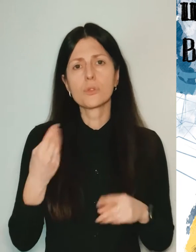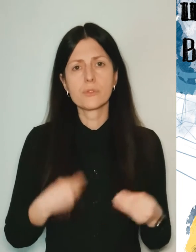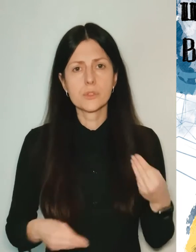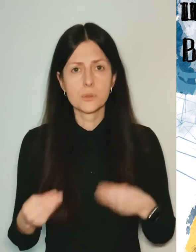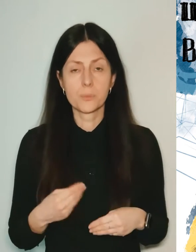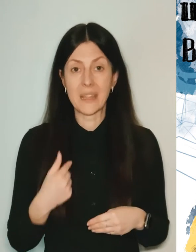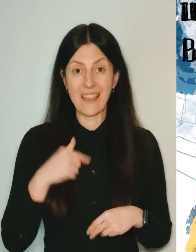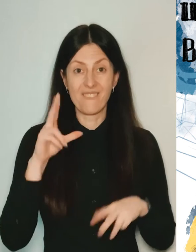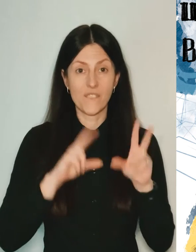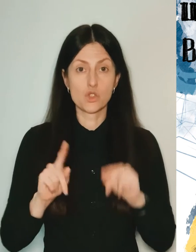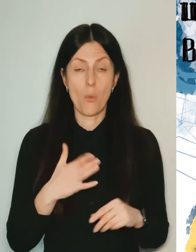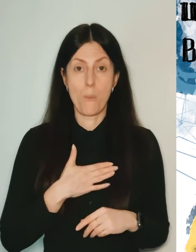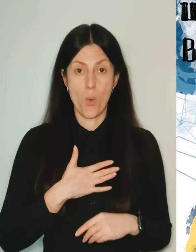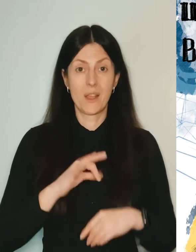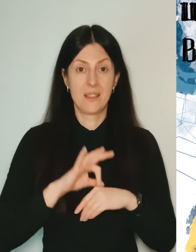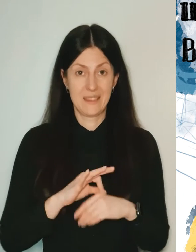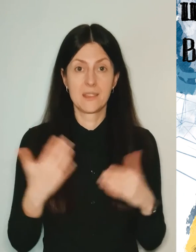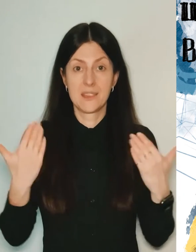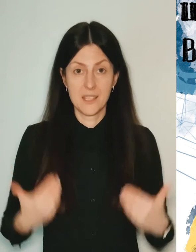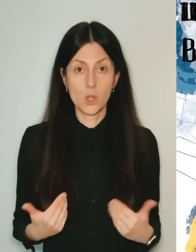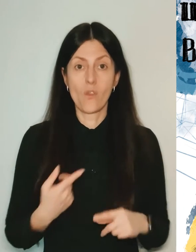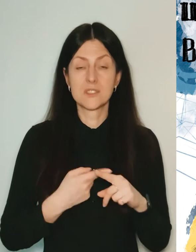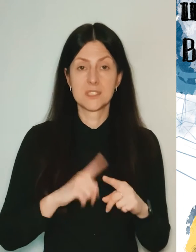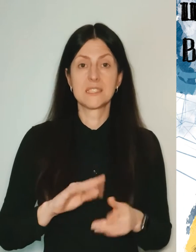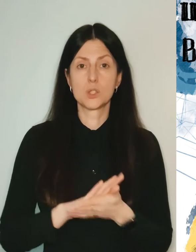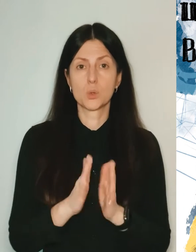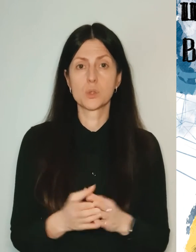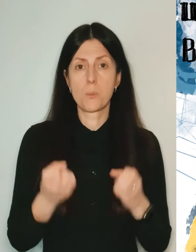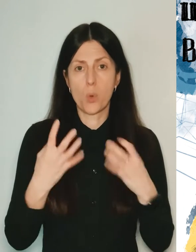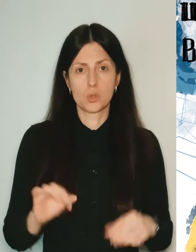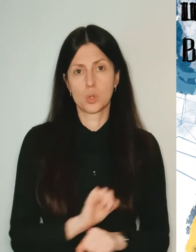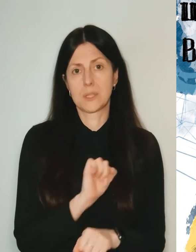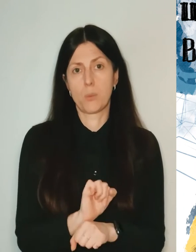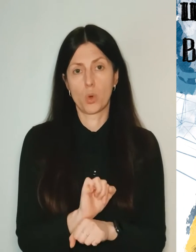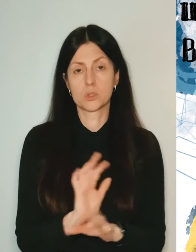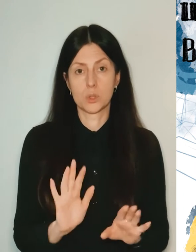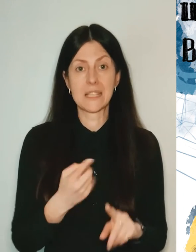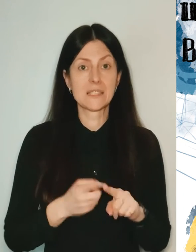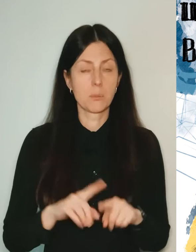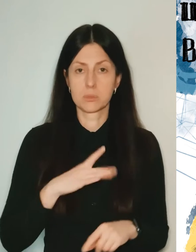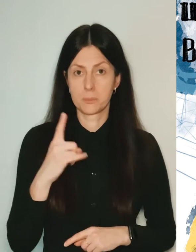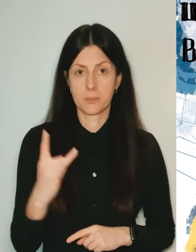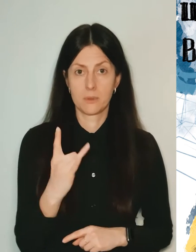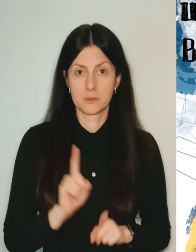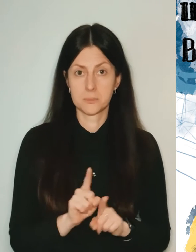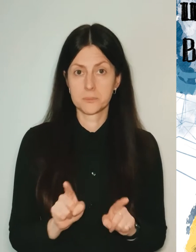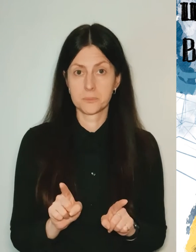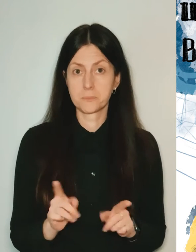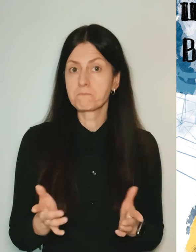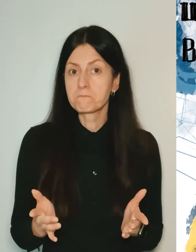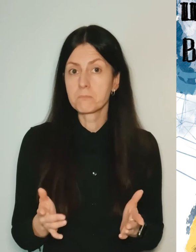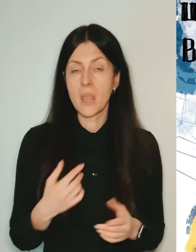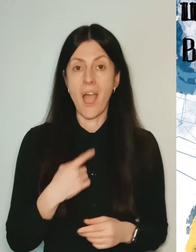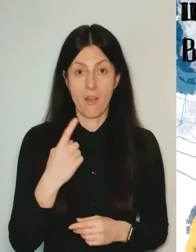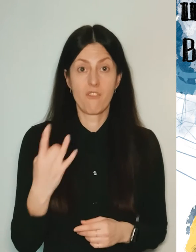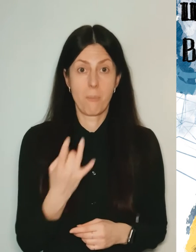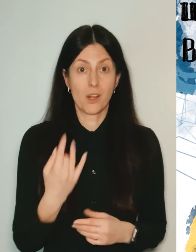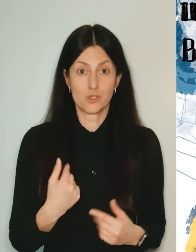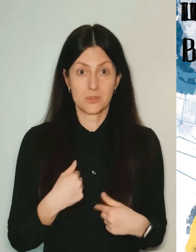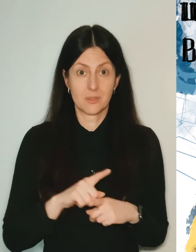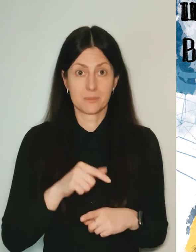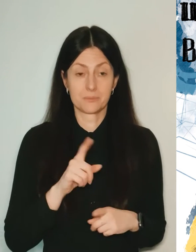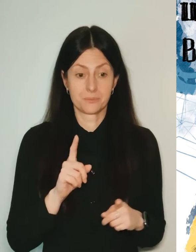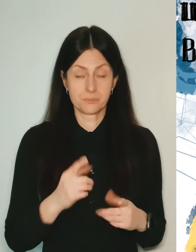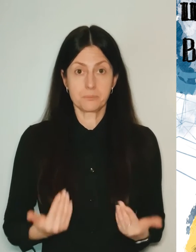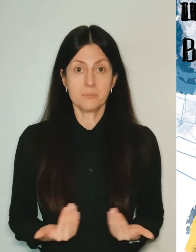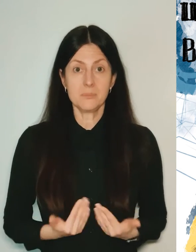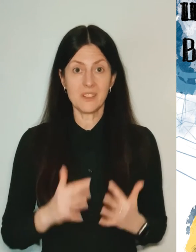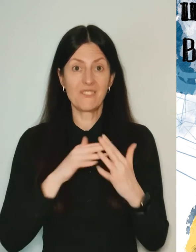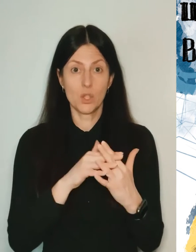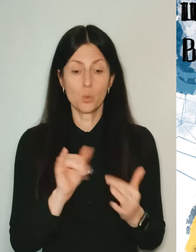I think my body just froze in this situation. By the way, this was the first time, but this is the first time I have experienced war, and I am experiencing it.